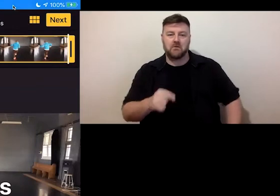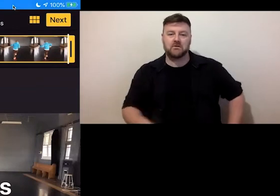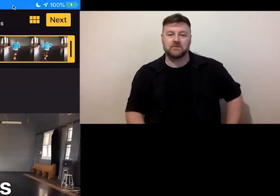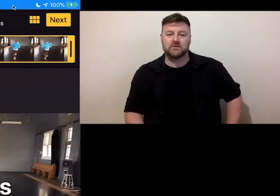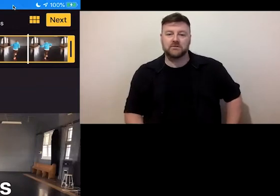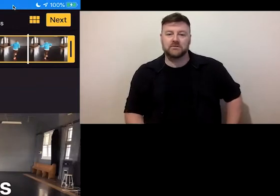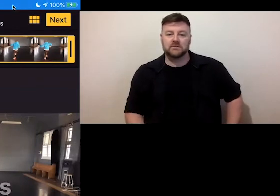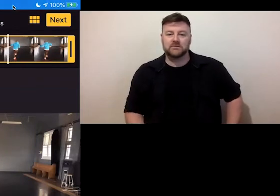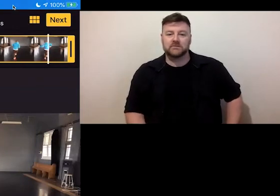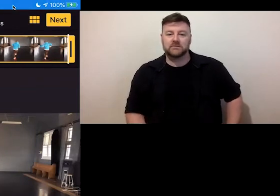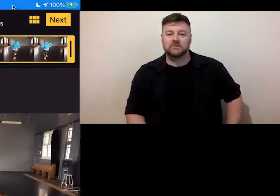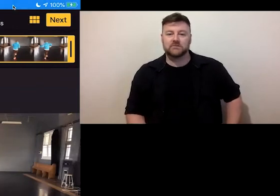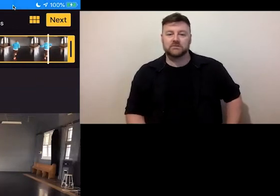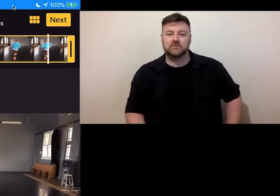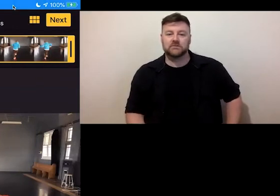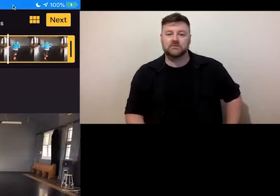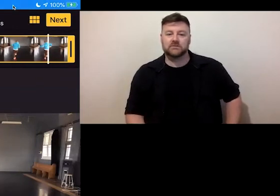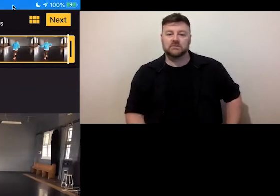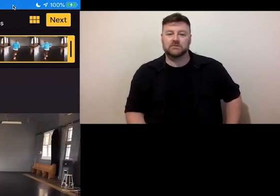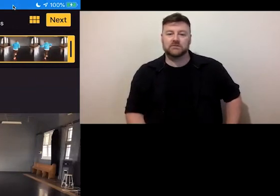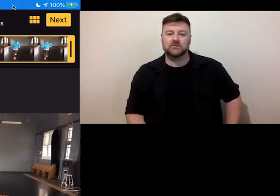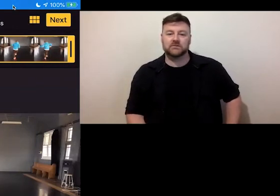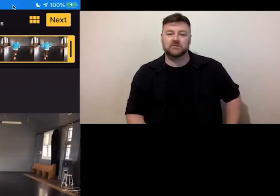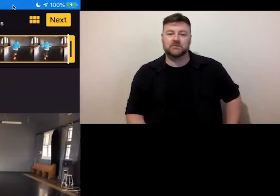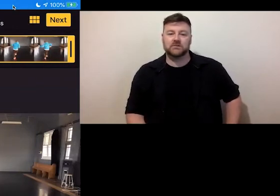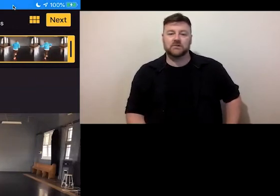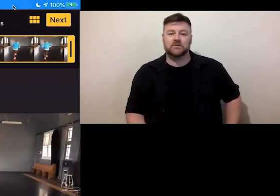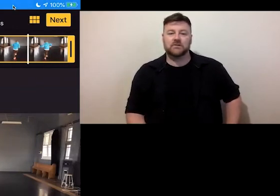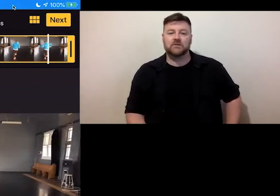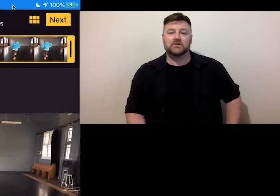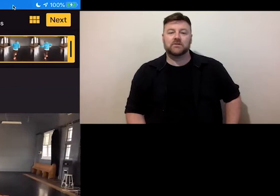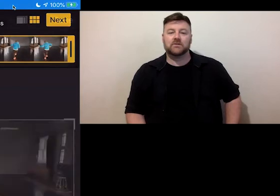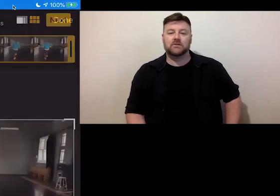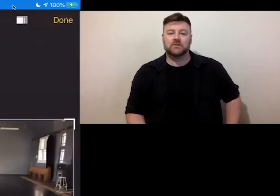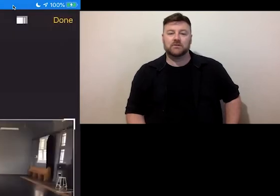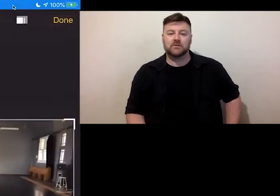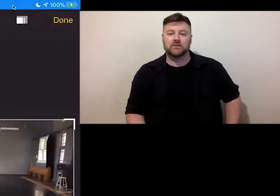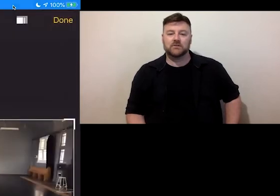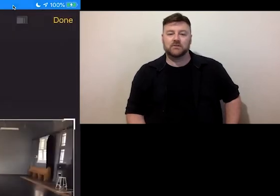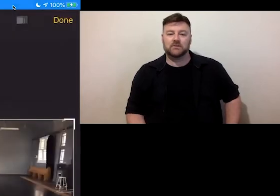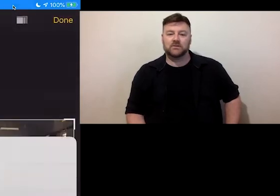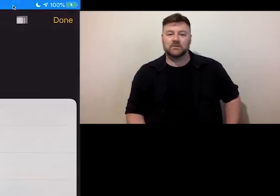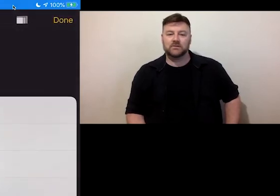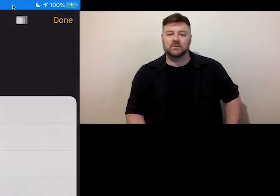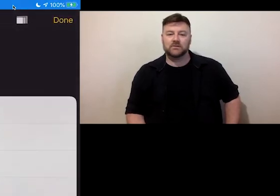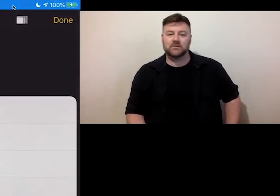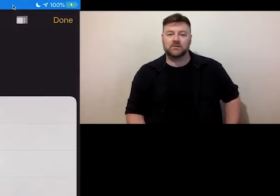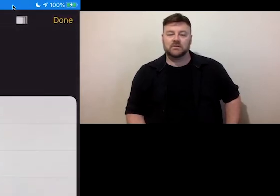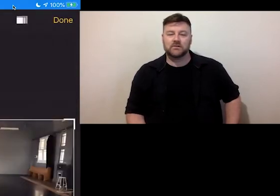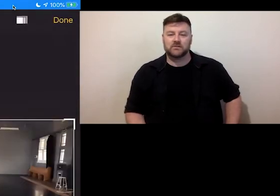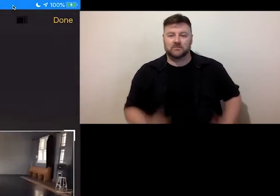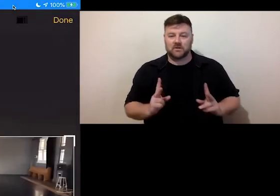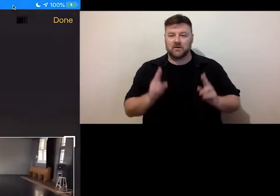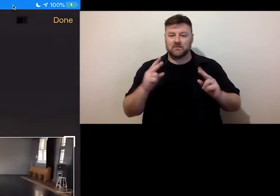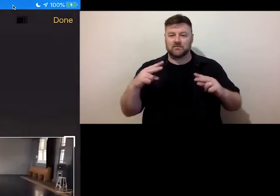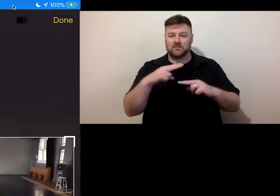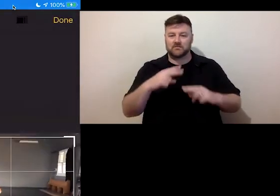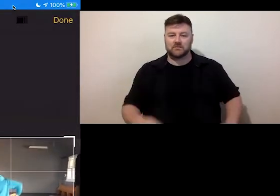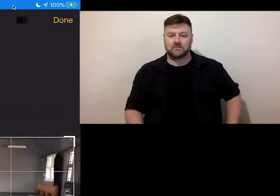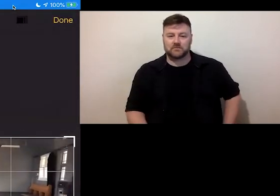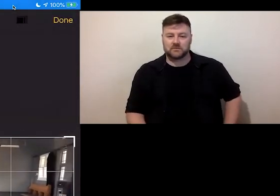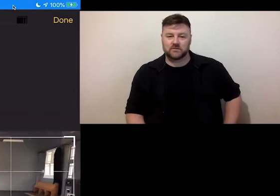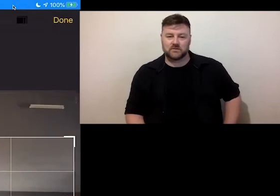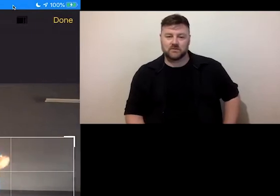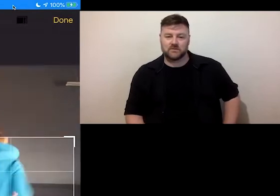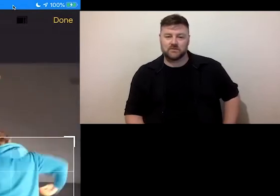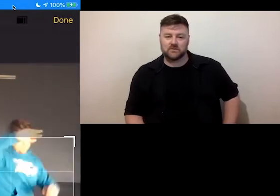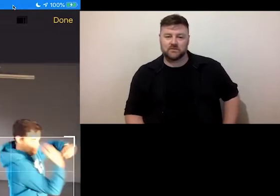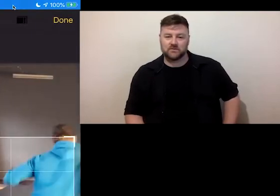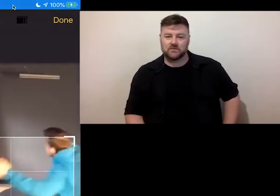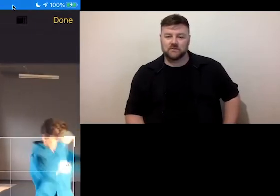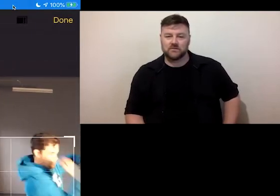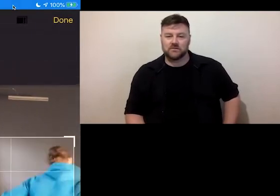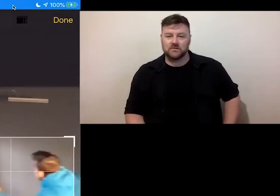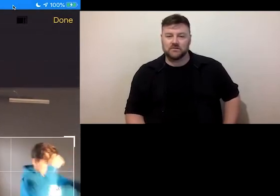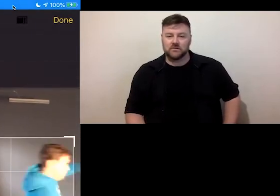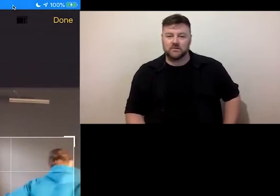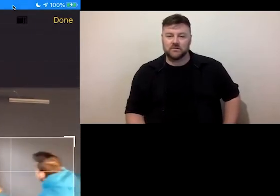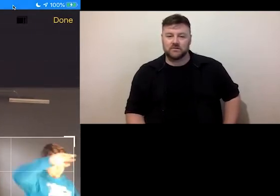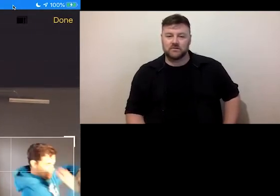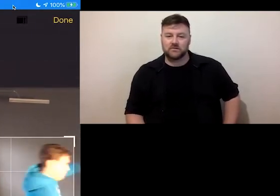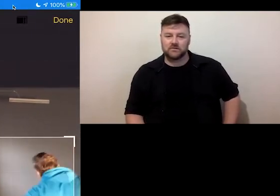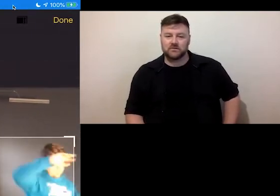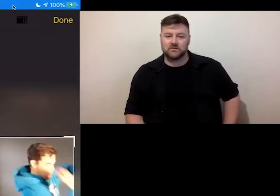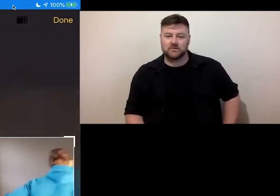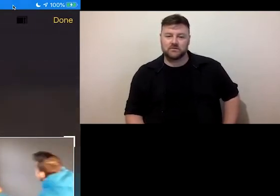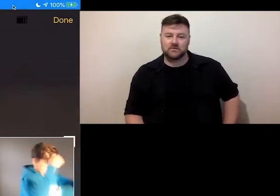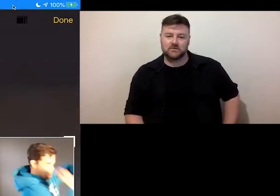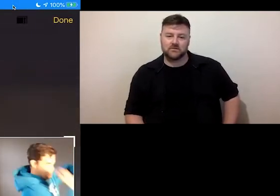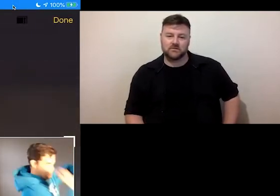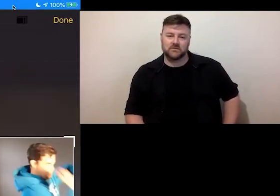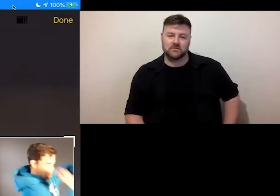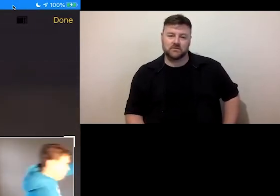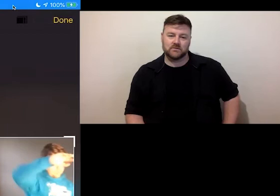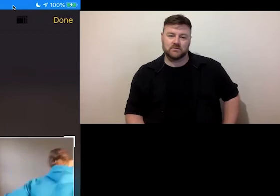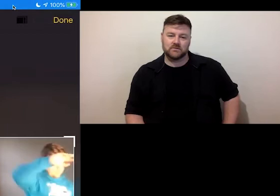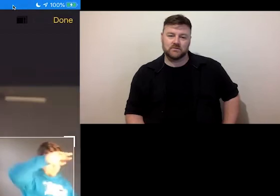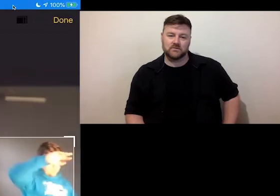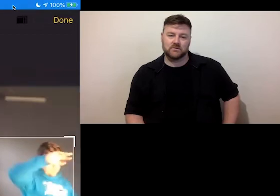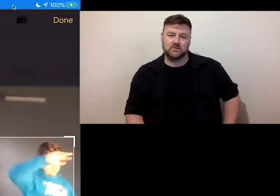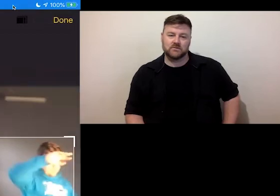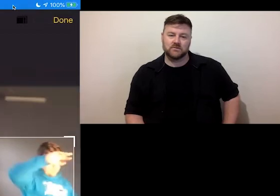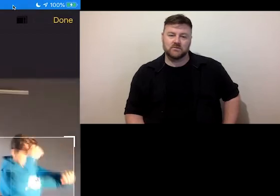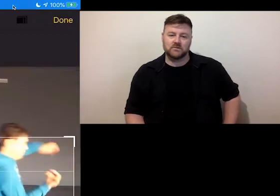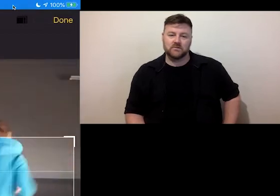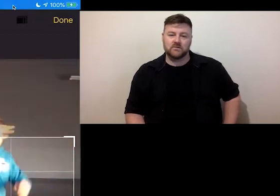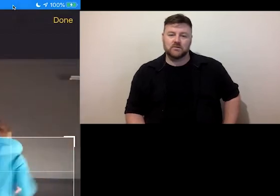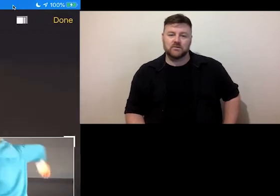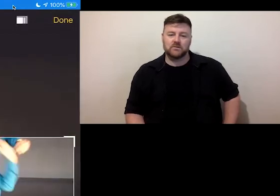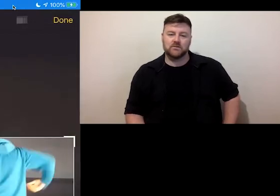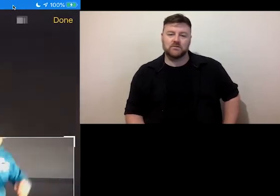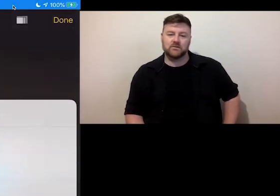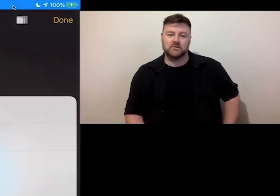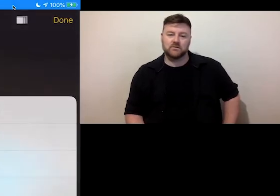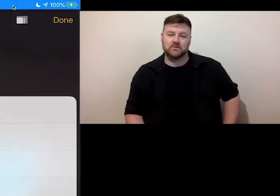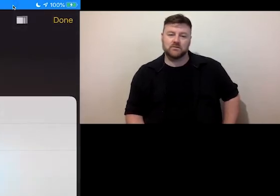I'm going to try and